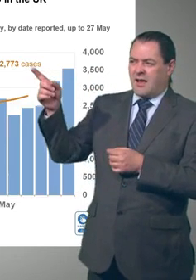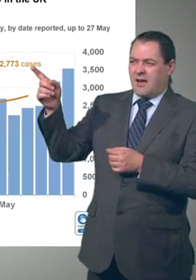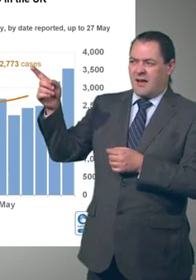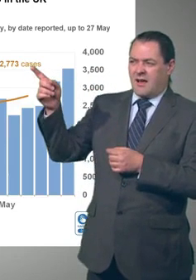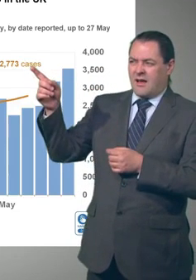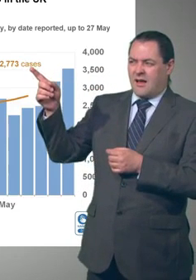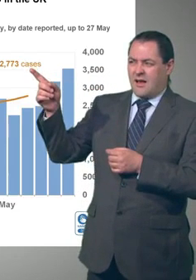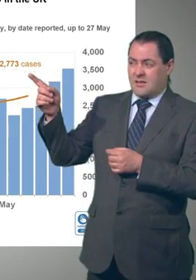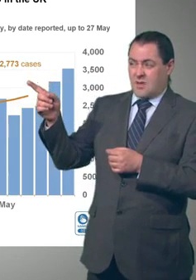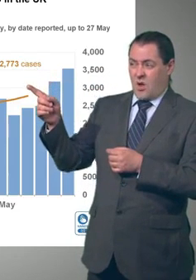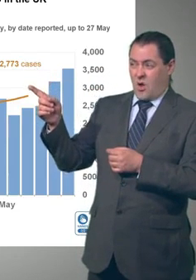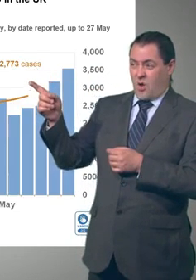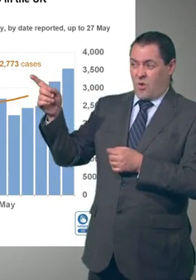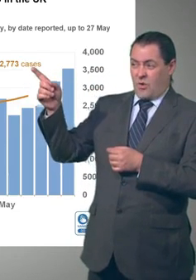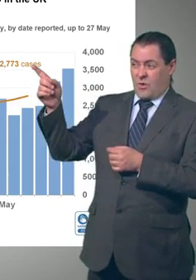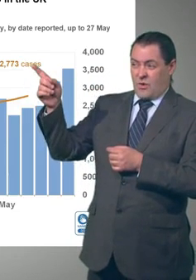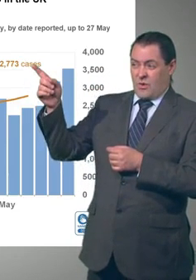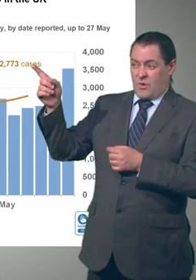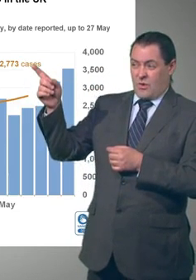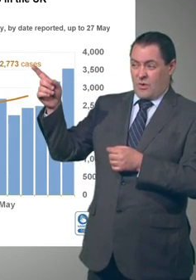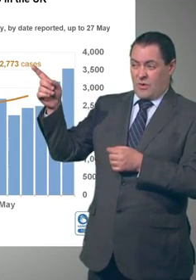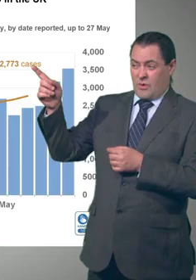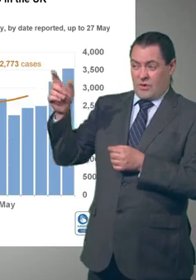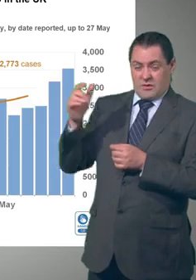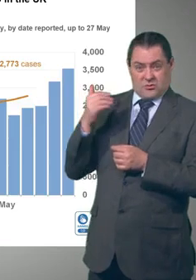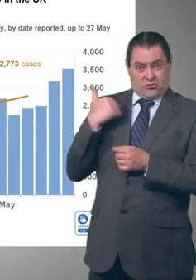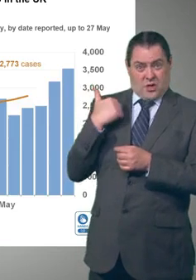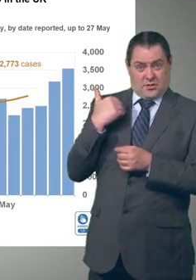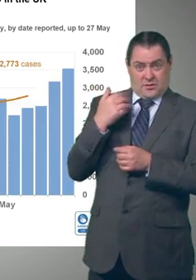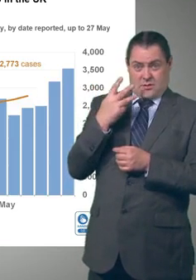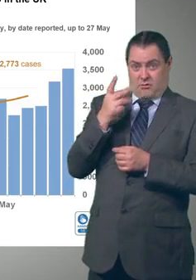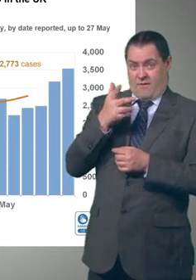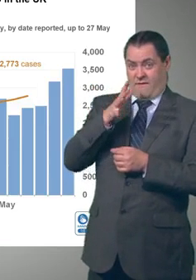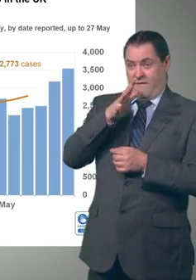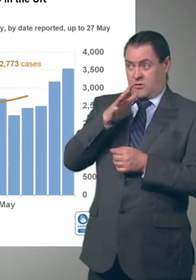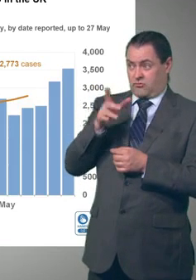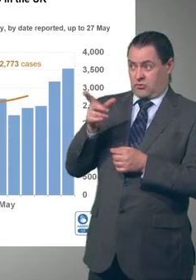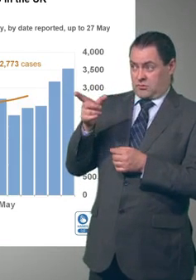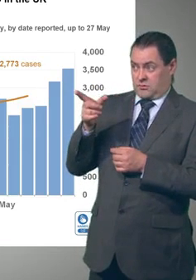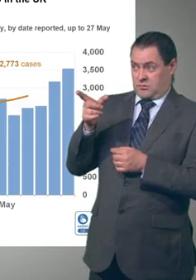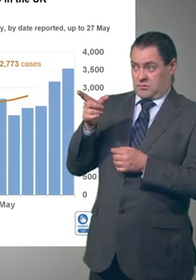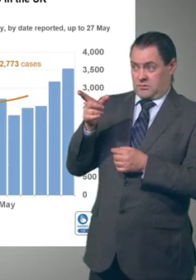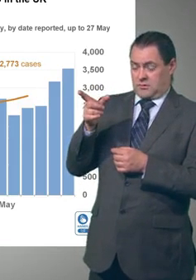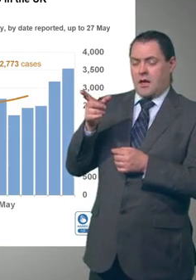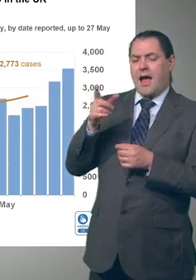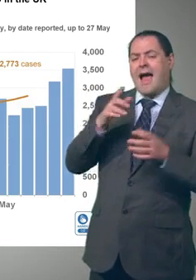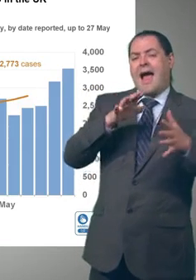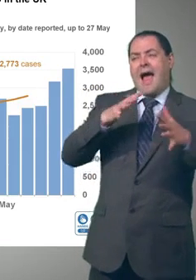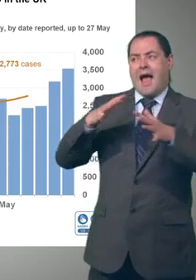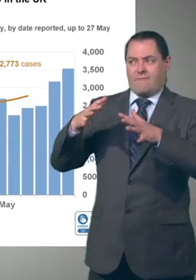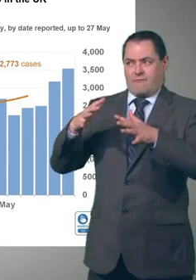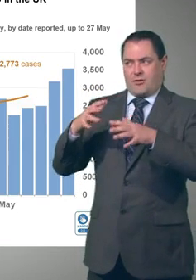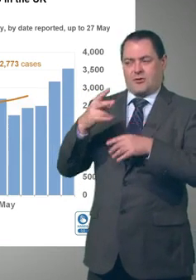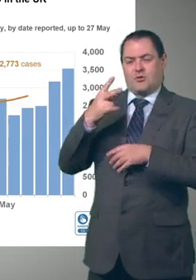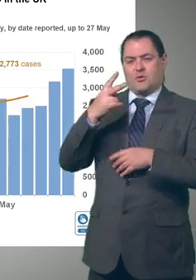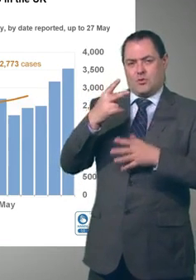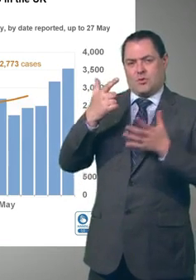latest data at 3500 now the interpretation of this needs careful consideration because